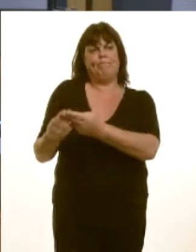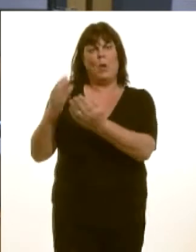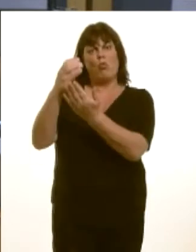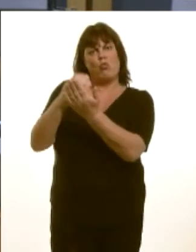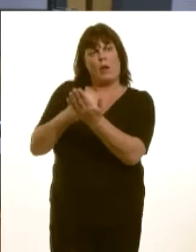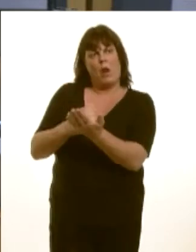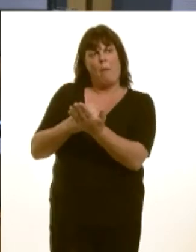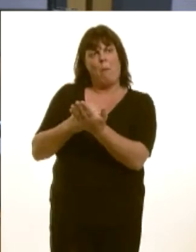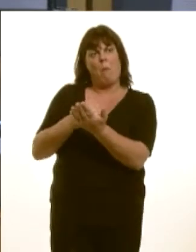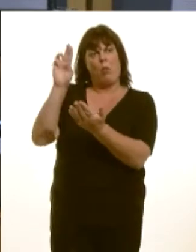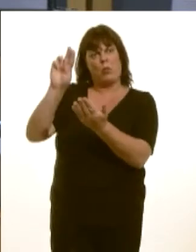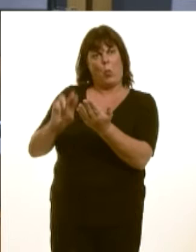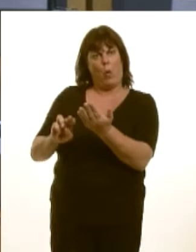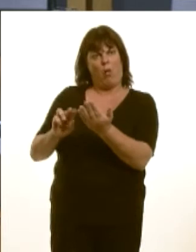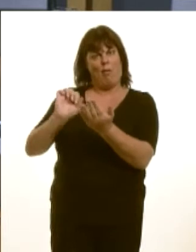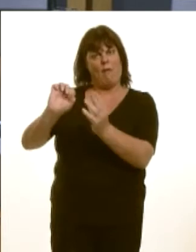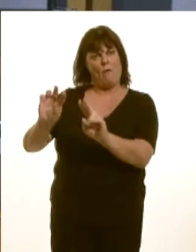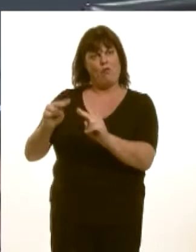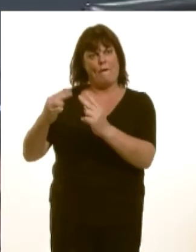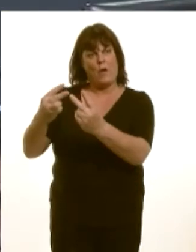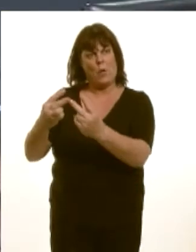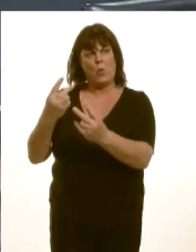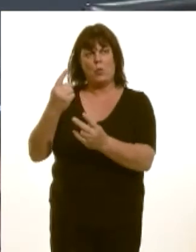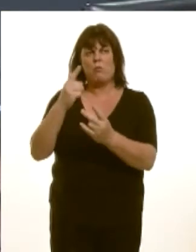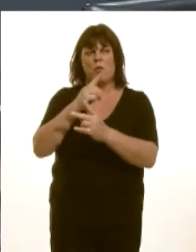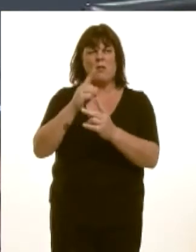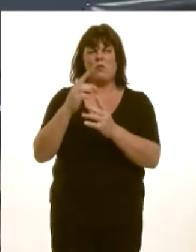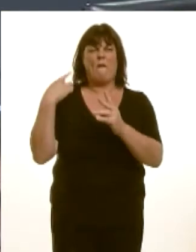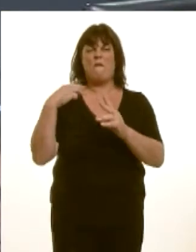its review, rather than via the legislation that she refers to.